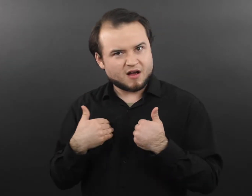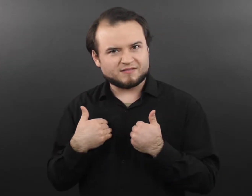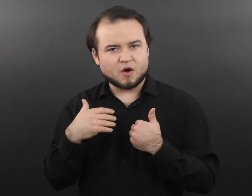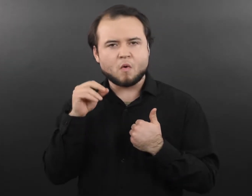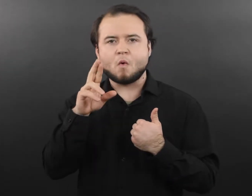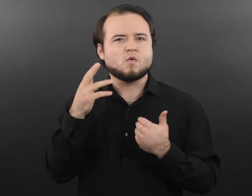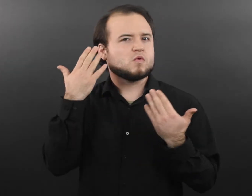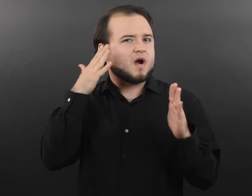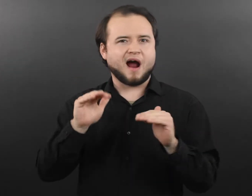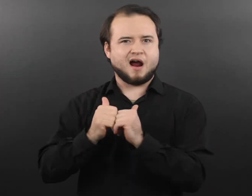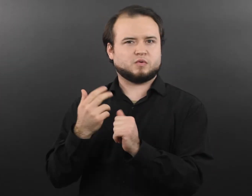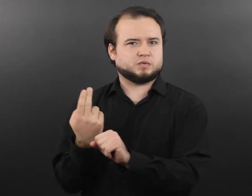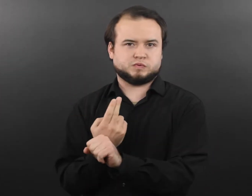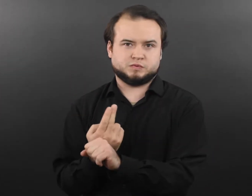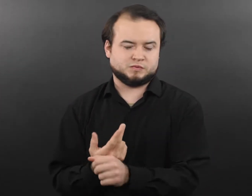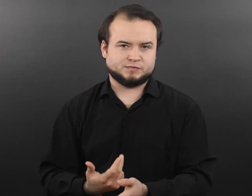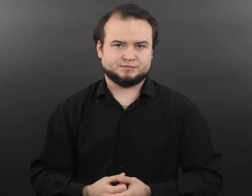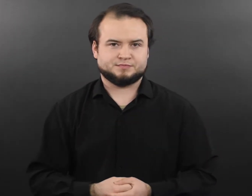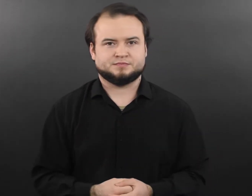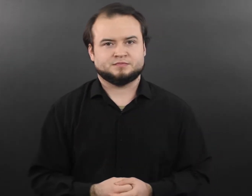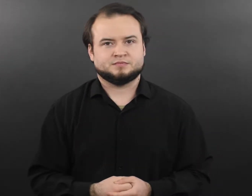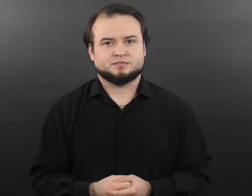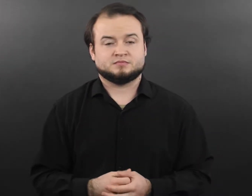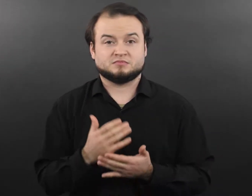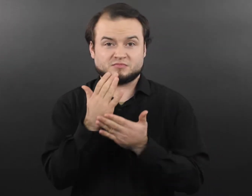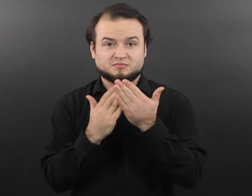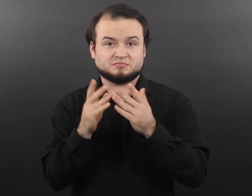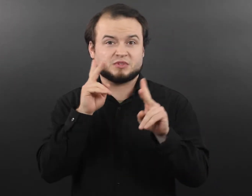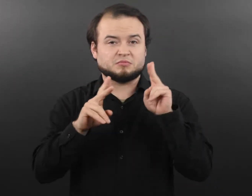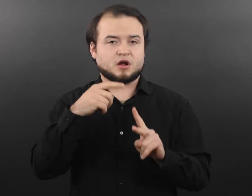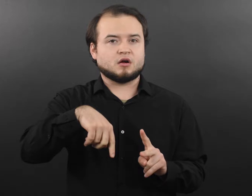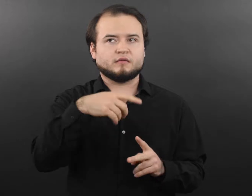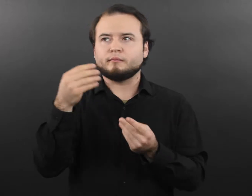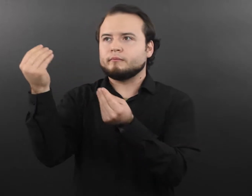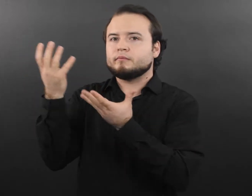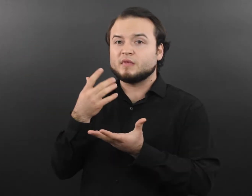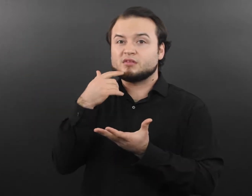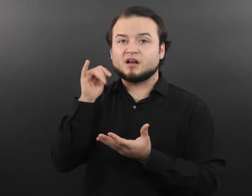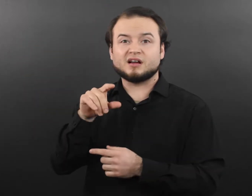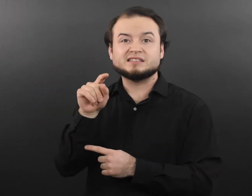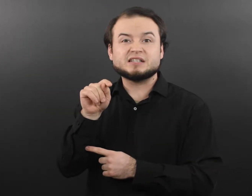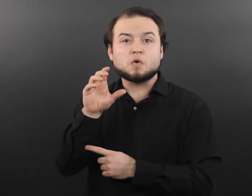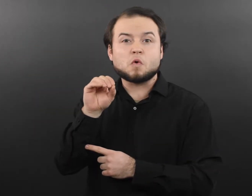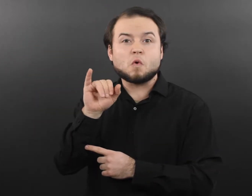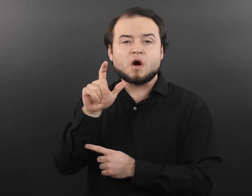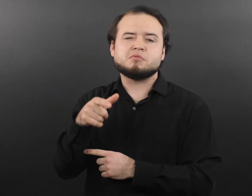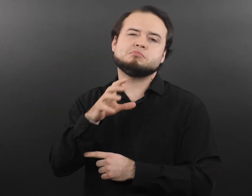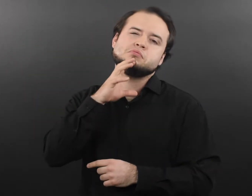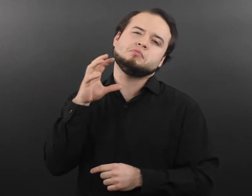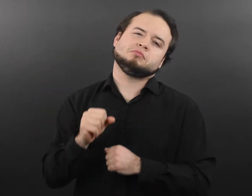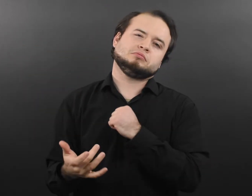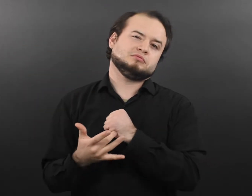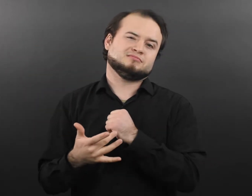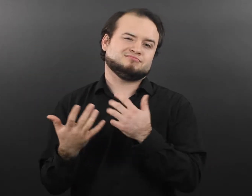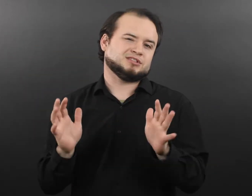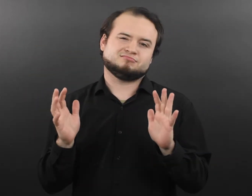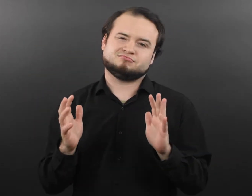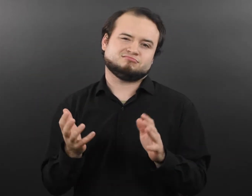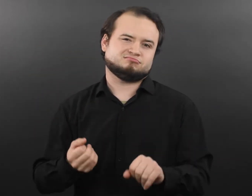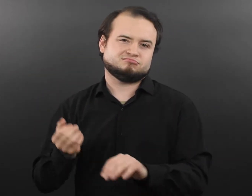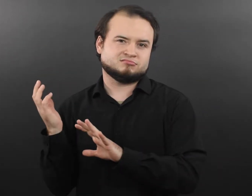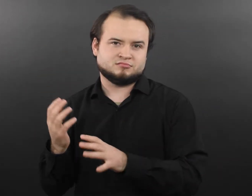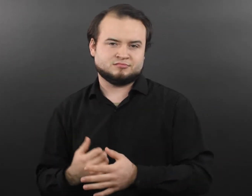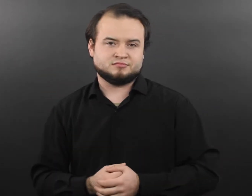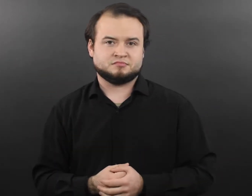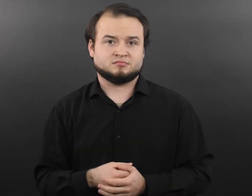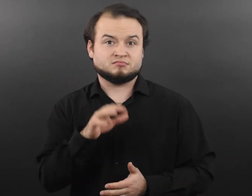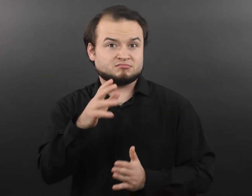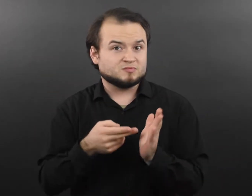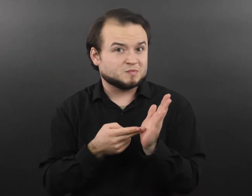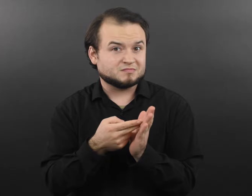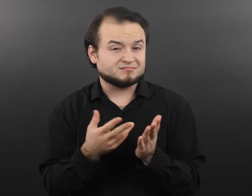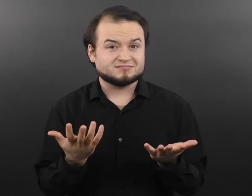exist or how to use them. Some people are even told that telecoils are outdated technology. The